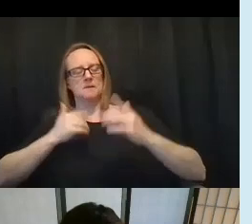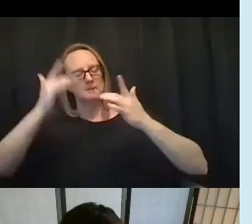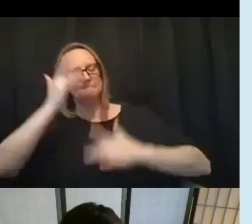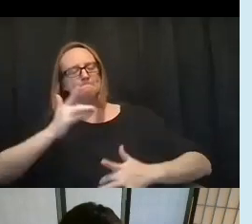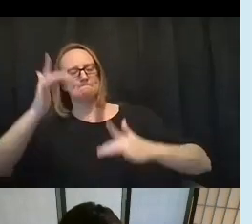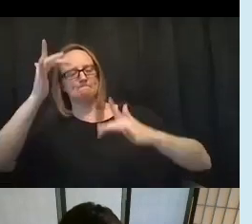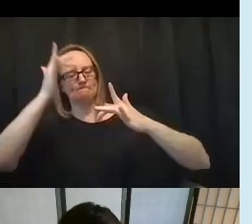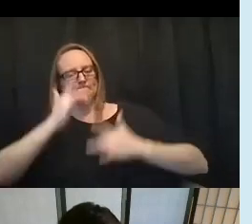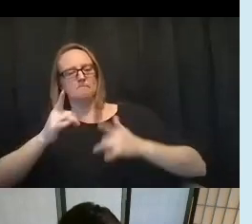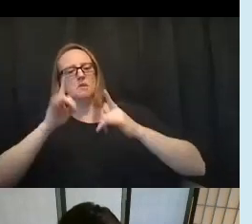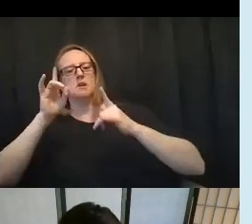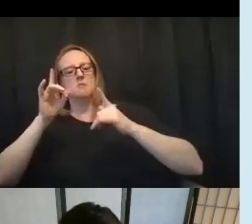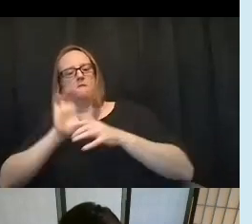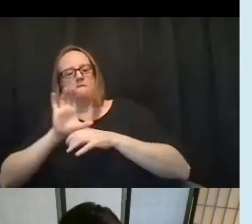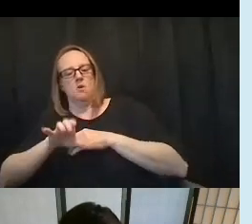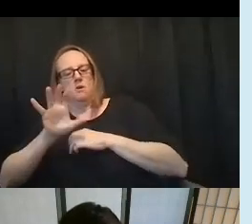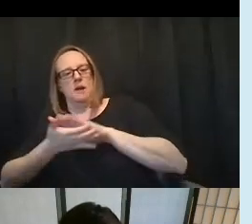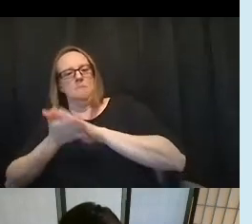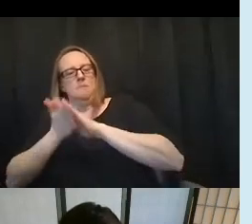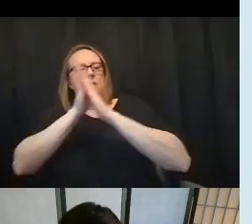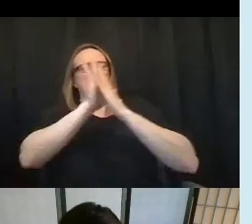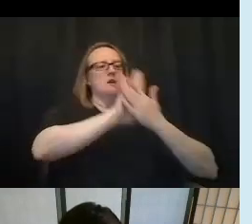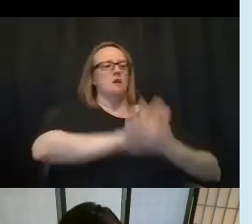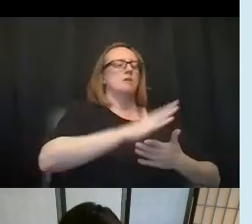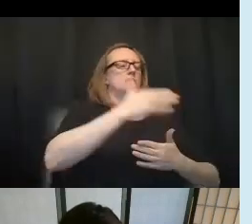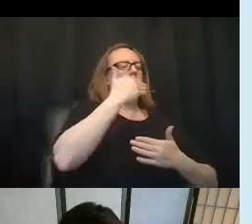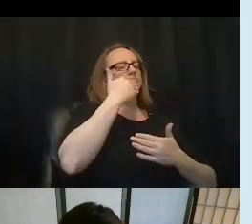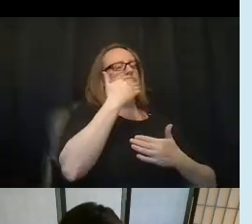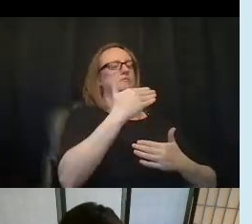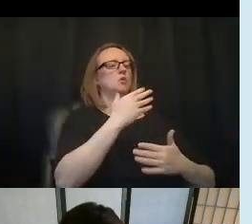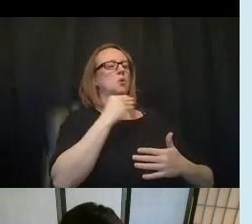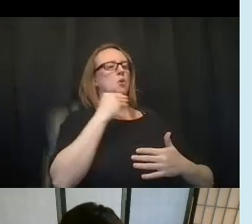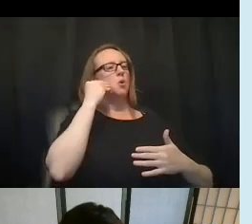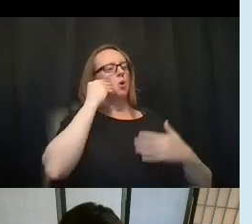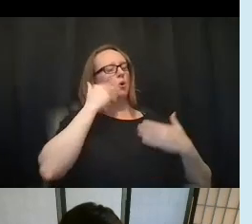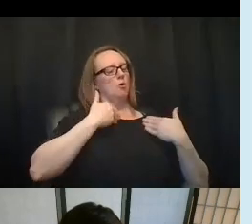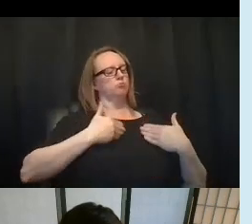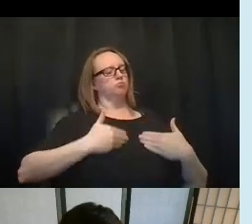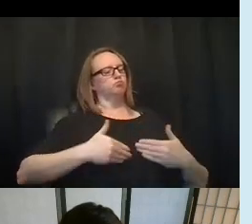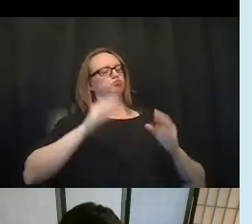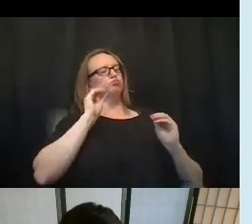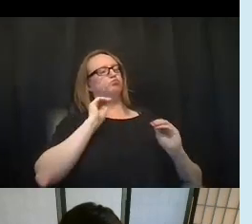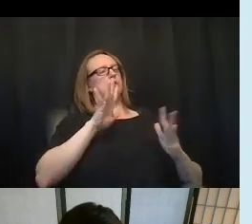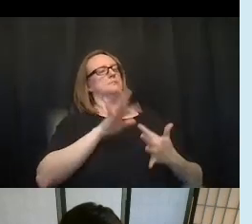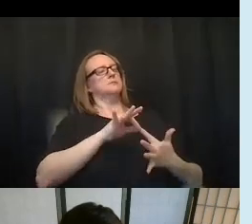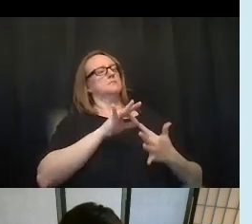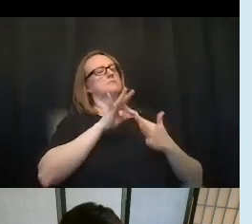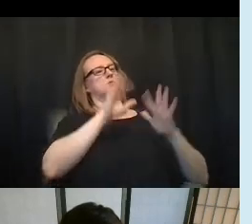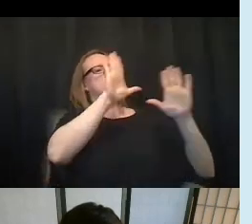into a good home- a shelter- an escape route, call this body miracle. Call it sanctuary.